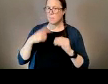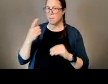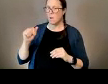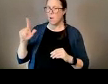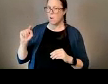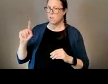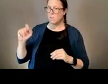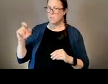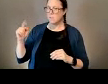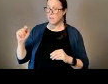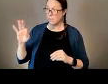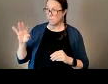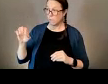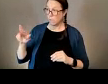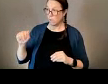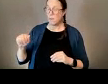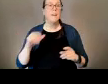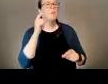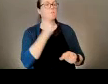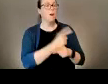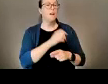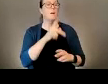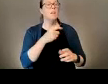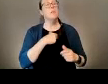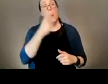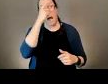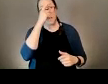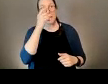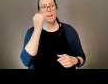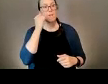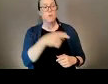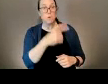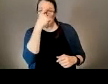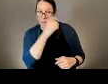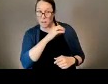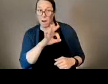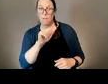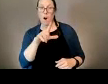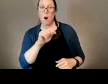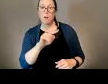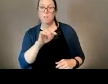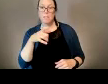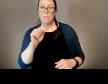Yeah, I think it helps with alt text think of it like you're watching a TV show